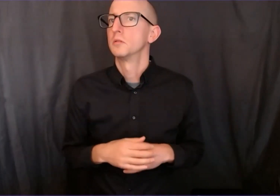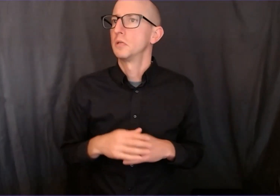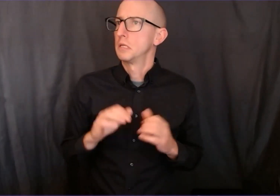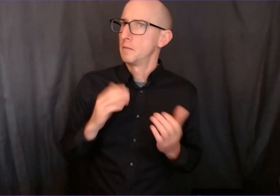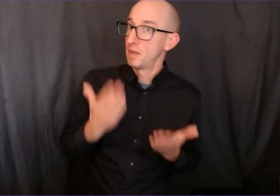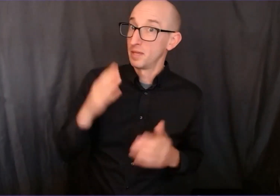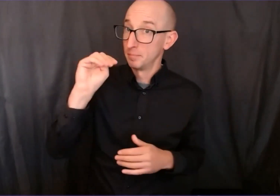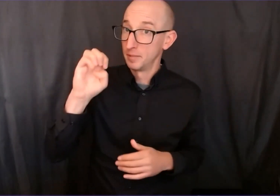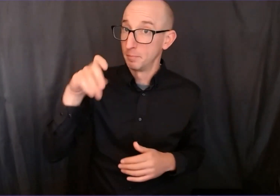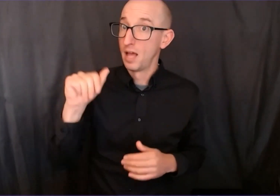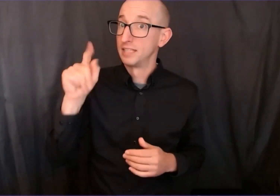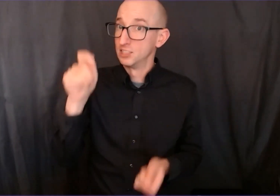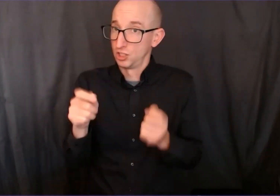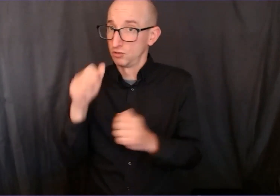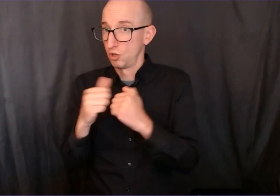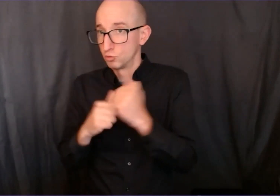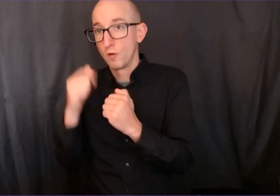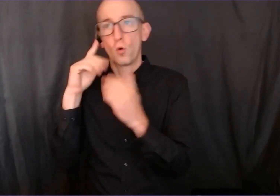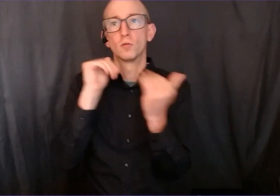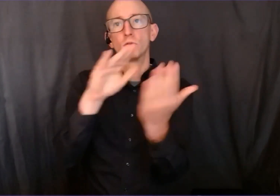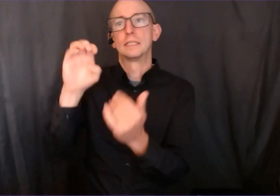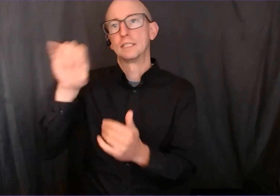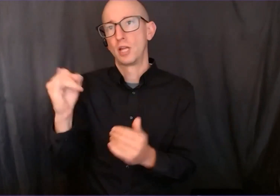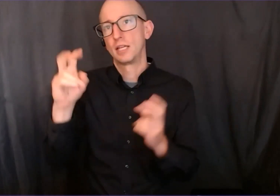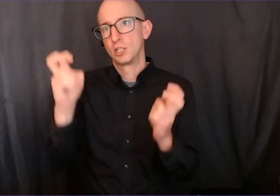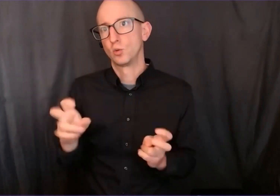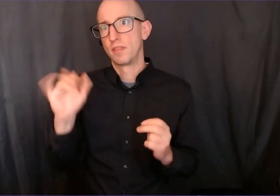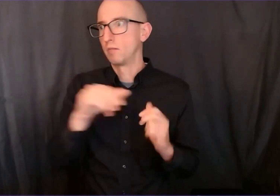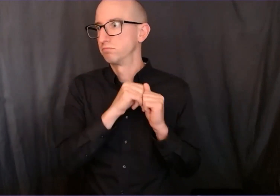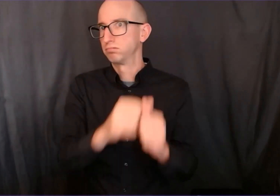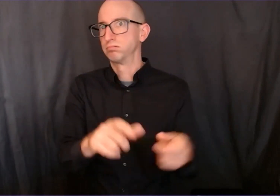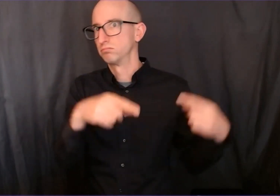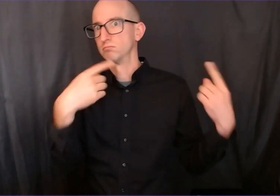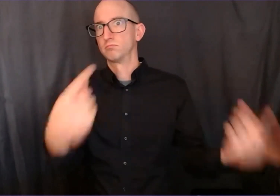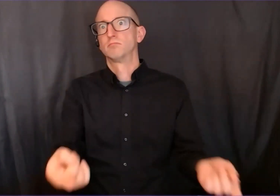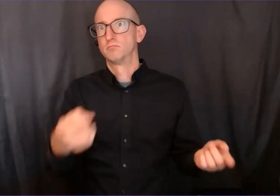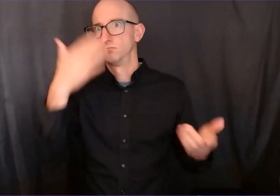regional, local, or tribal agencies that have jurisdiction over a port authority or port,